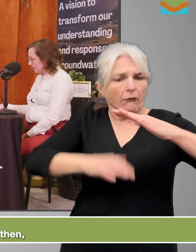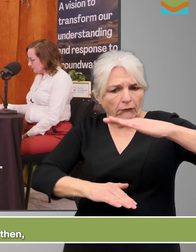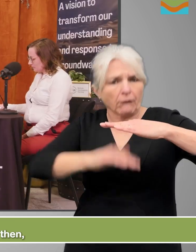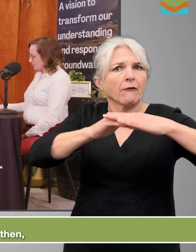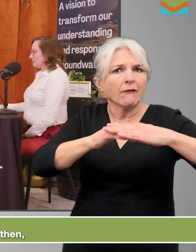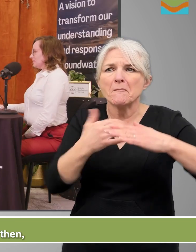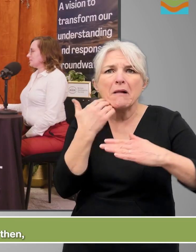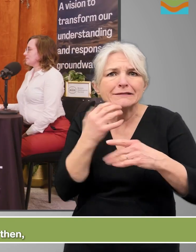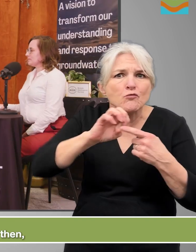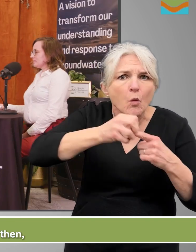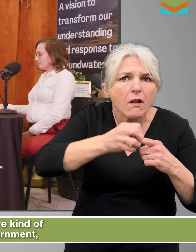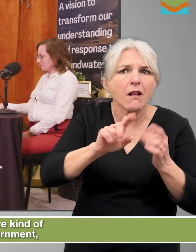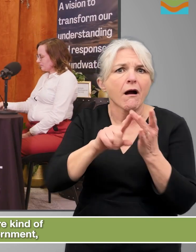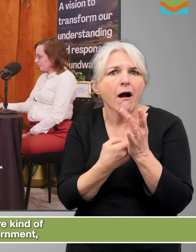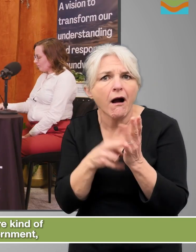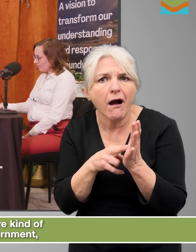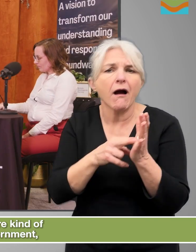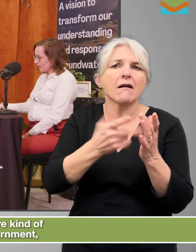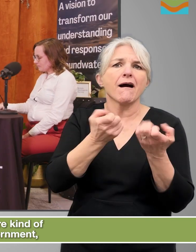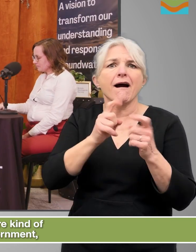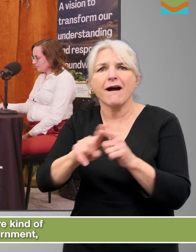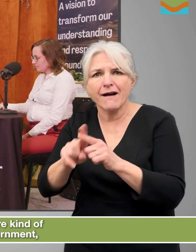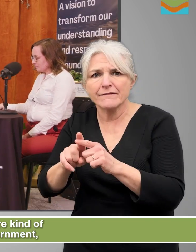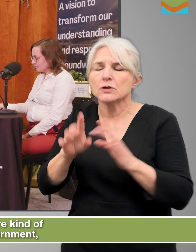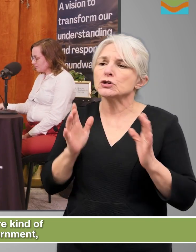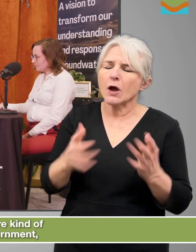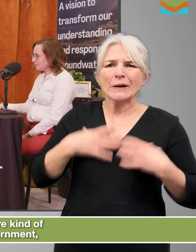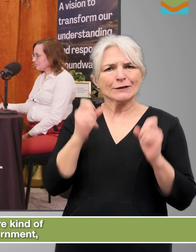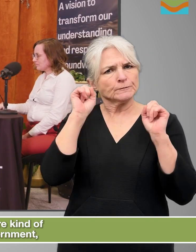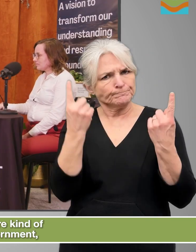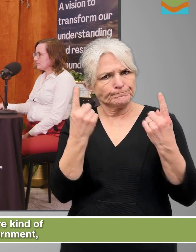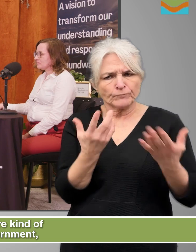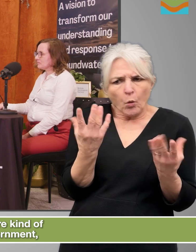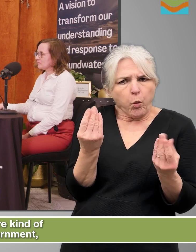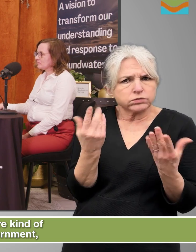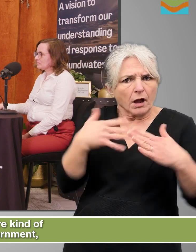Just taking it over to Holger then, because your role when you were kind of in the advisory position to government,